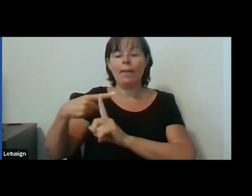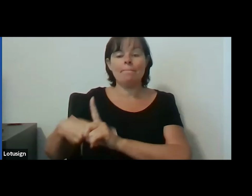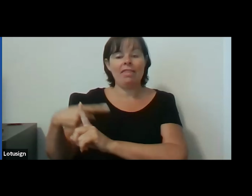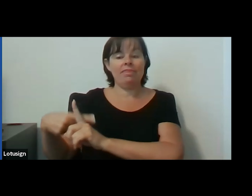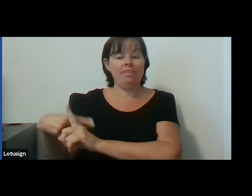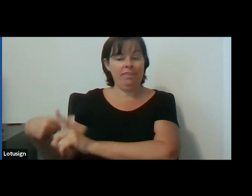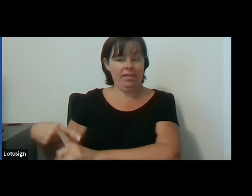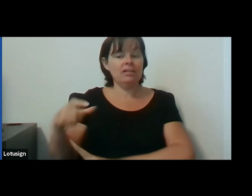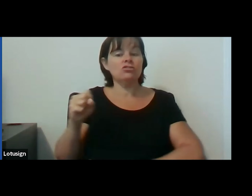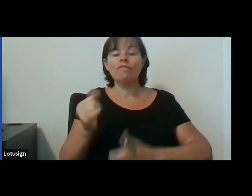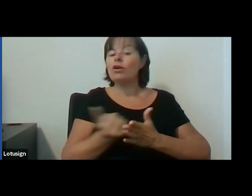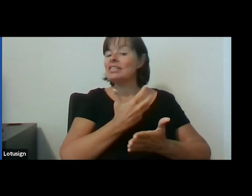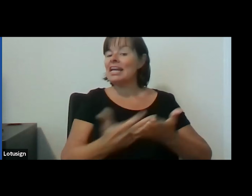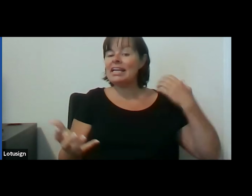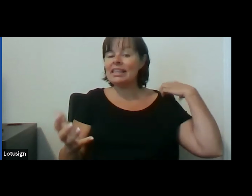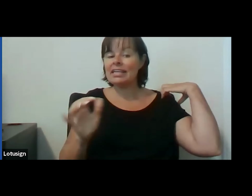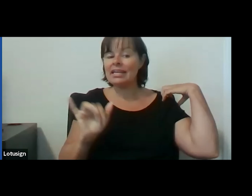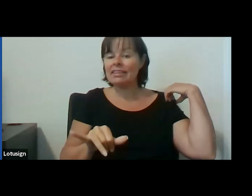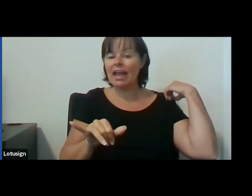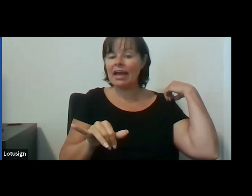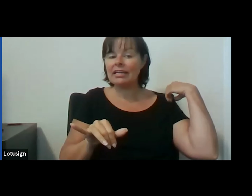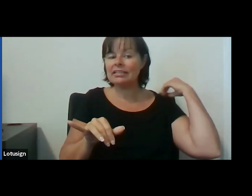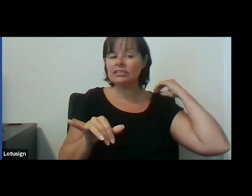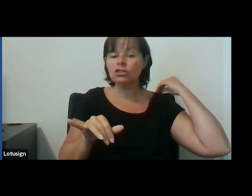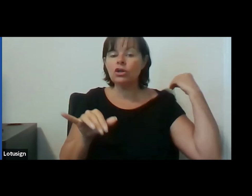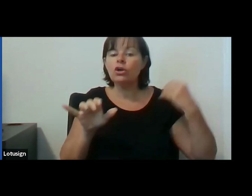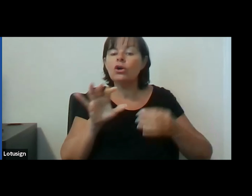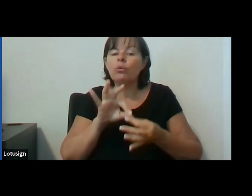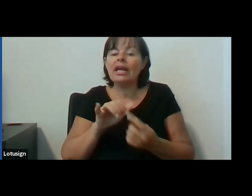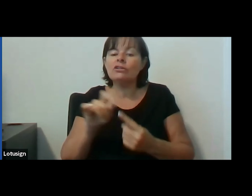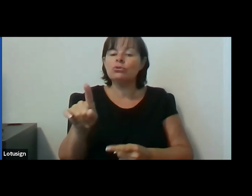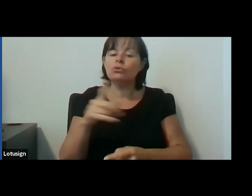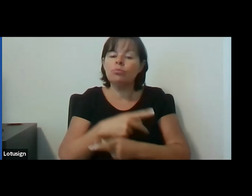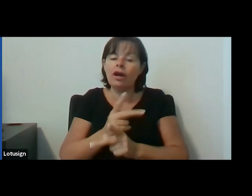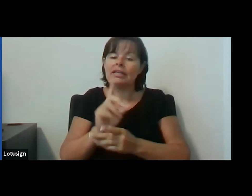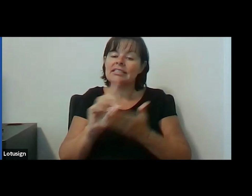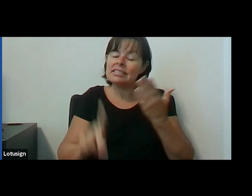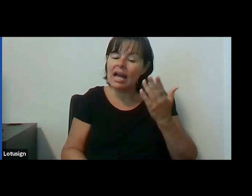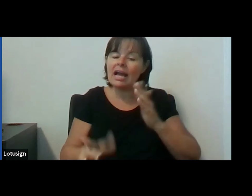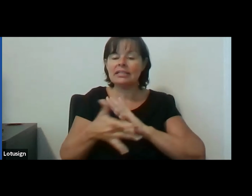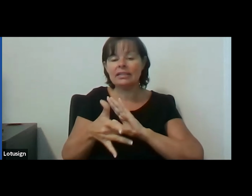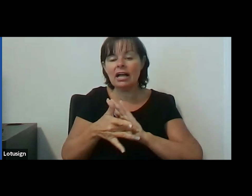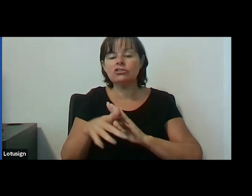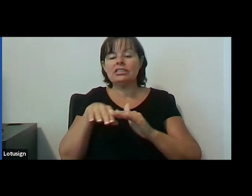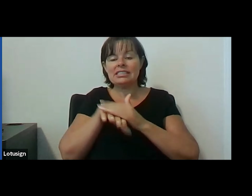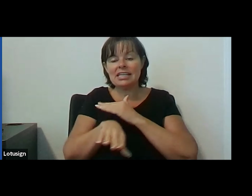anything related to our core competencies in product design technology or accessibility we are